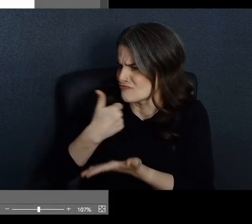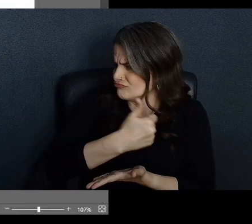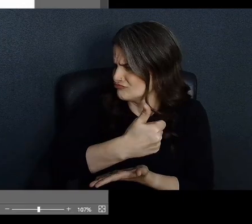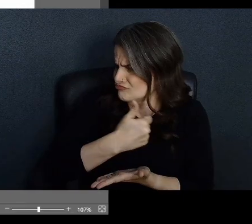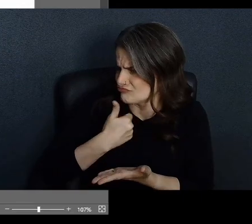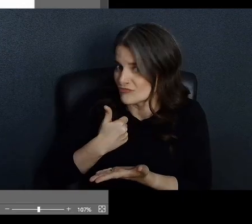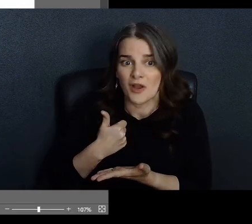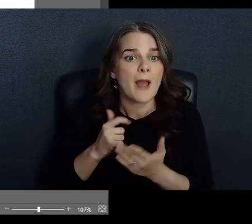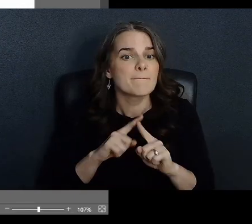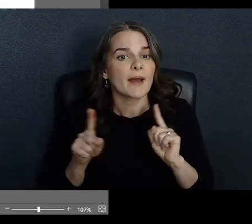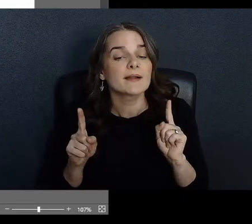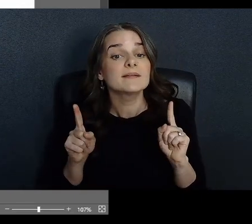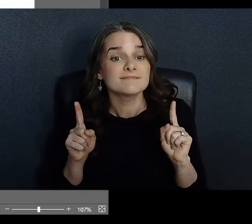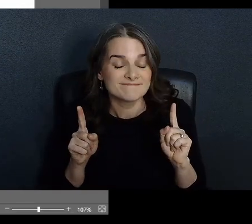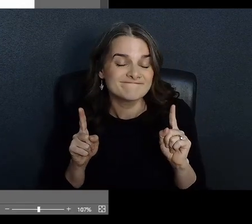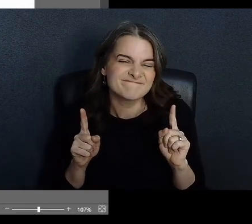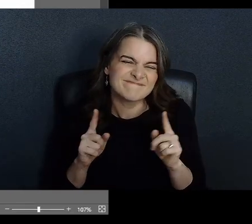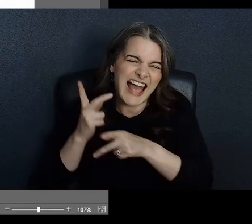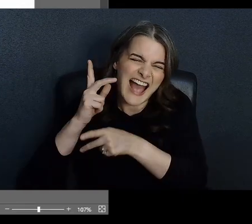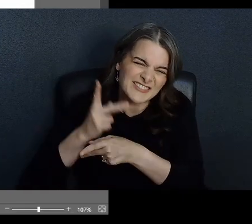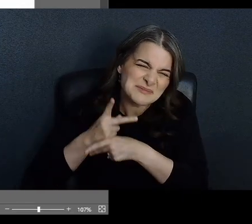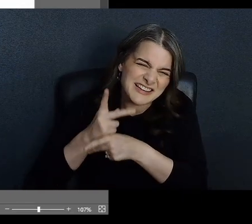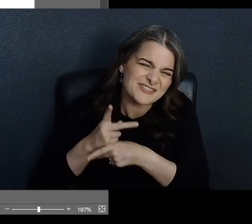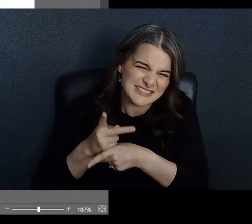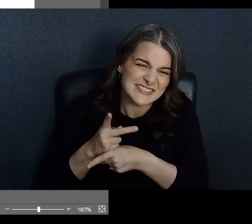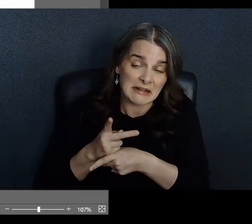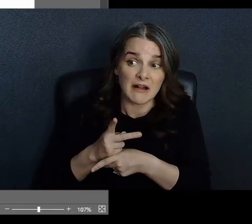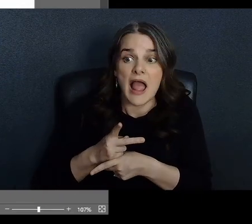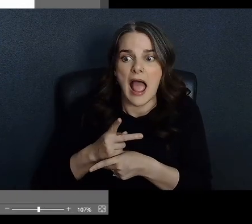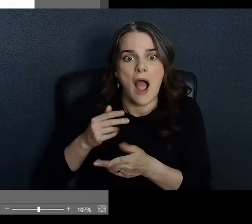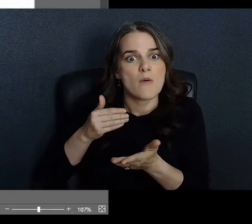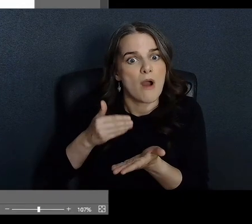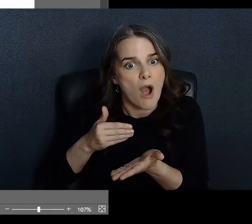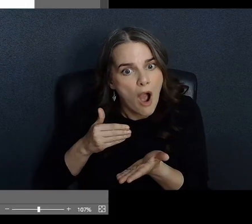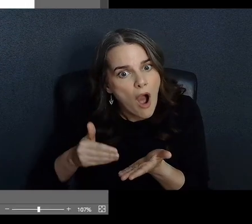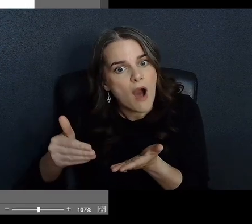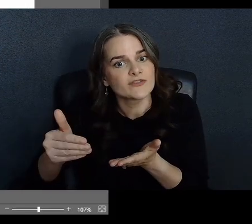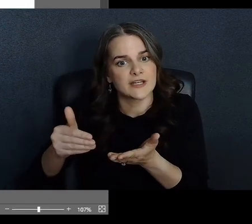But I have to be careful how often I ask for help. And I don't want to take advantage of people